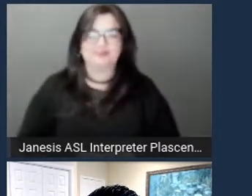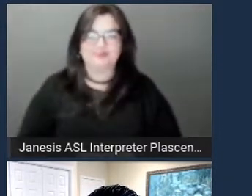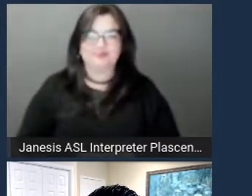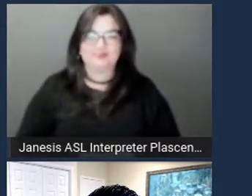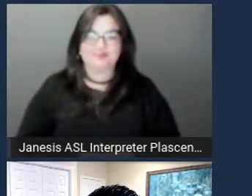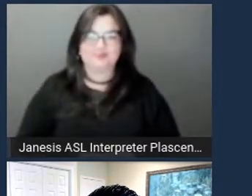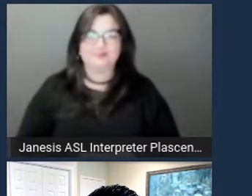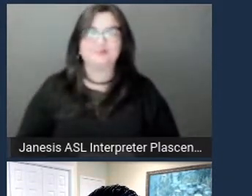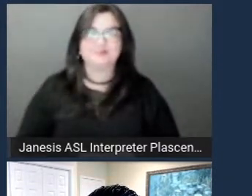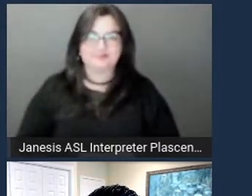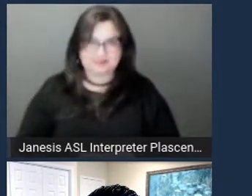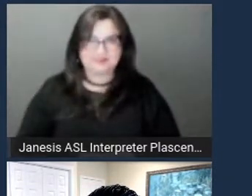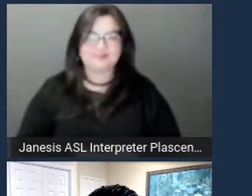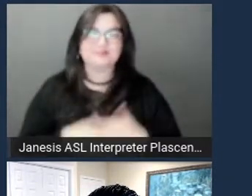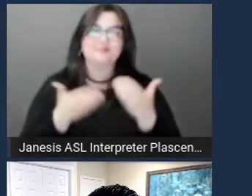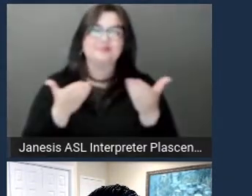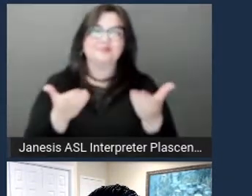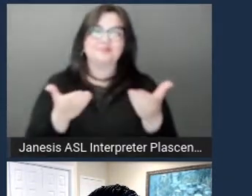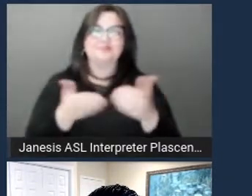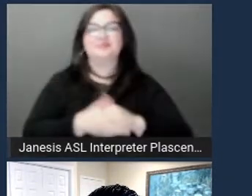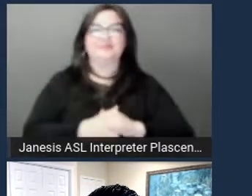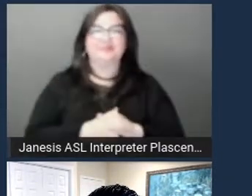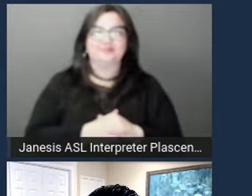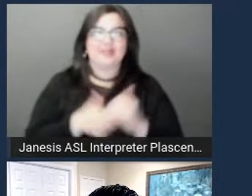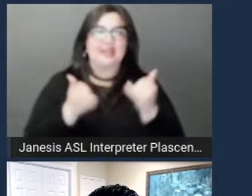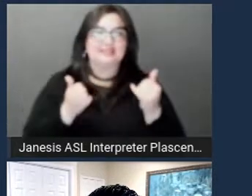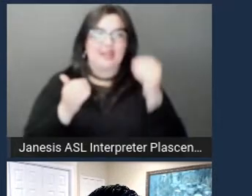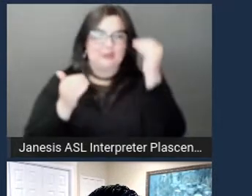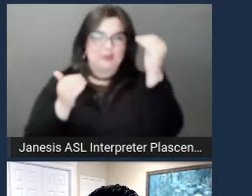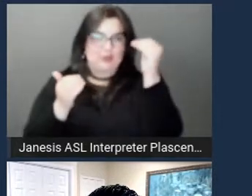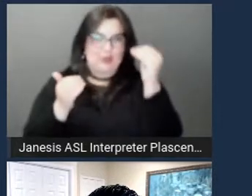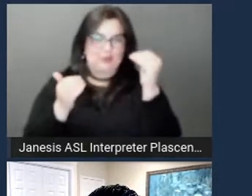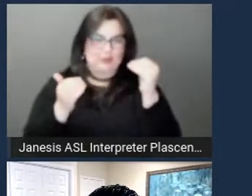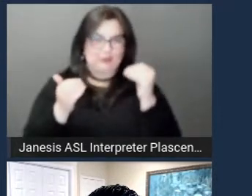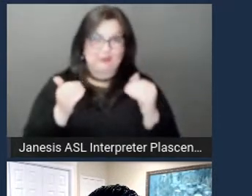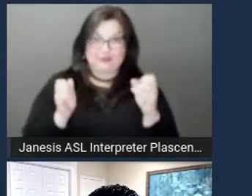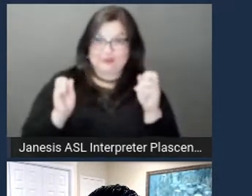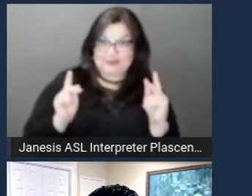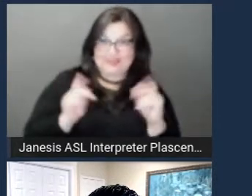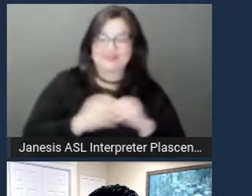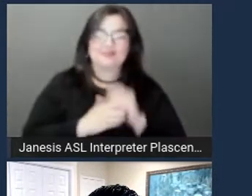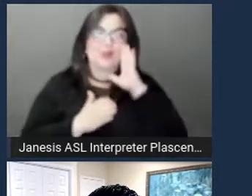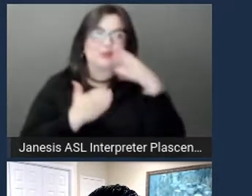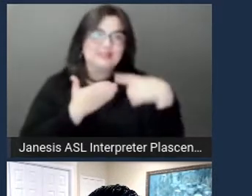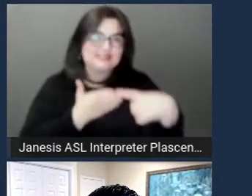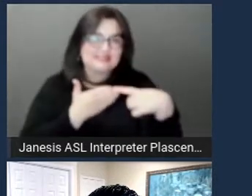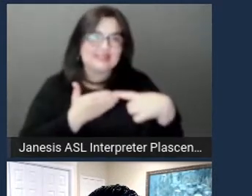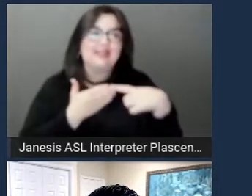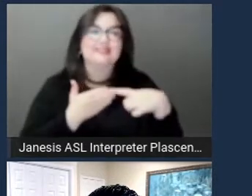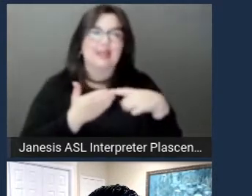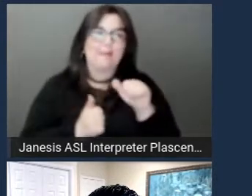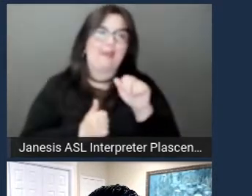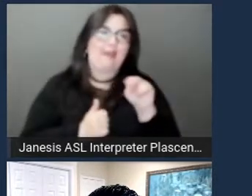So, let's go through one at a time. We'll talk about the anti-patterns in just a minute.